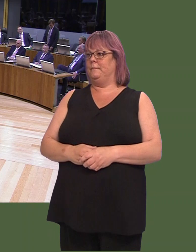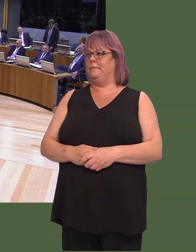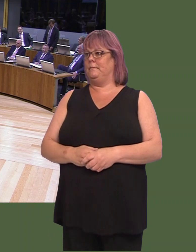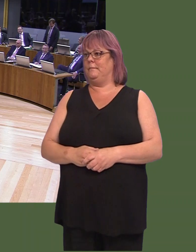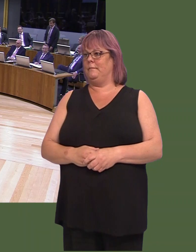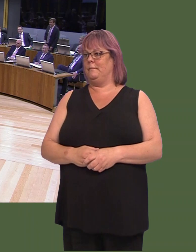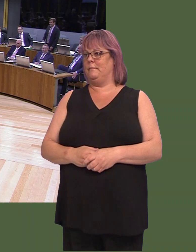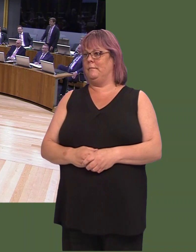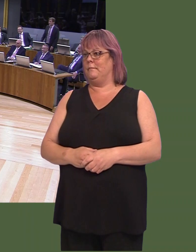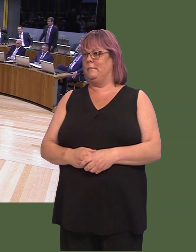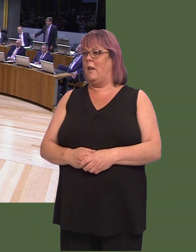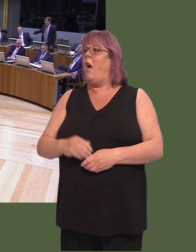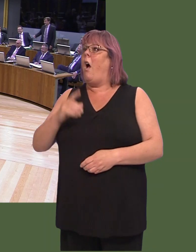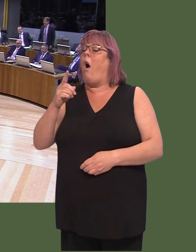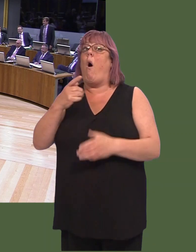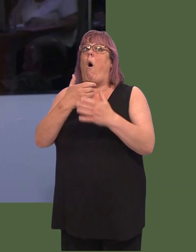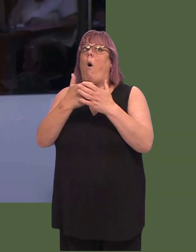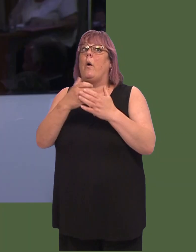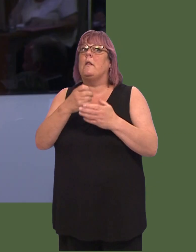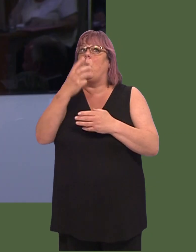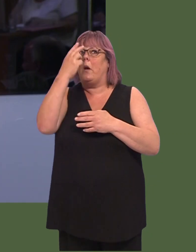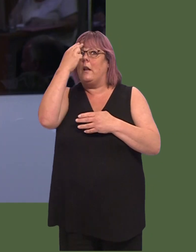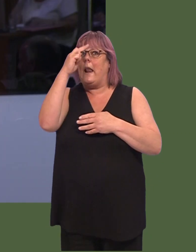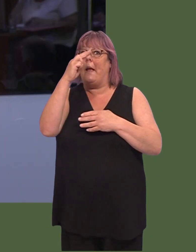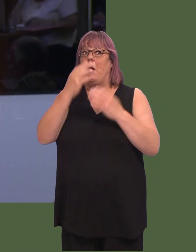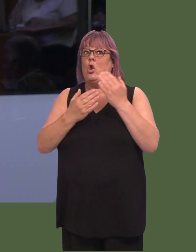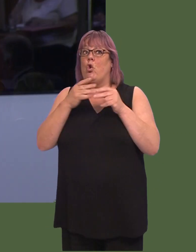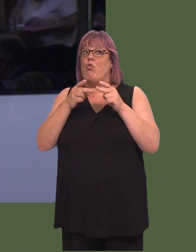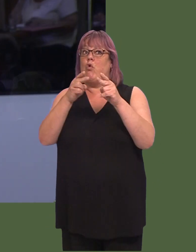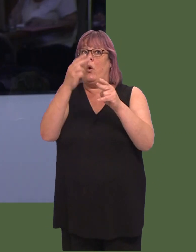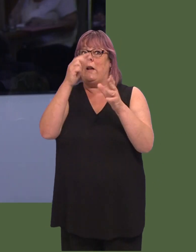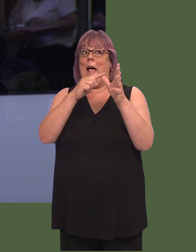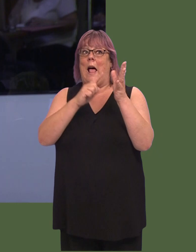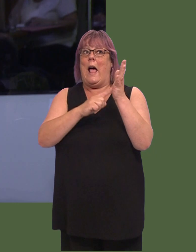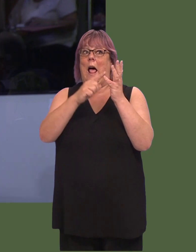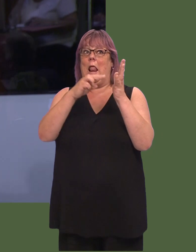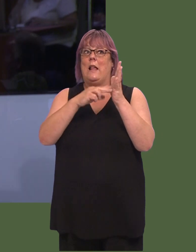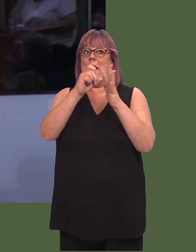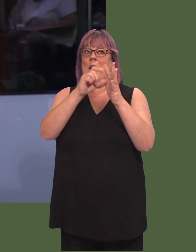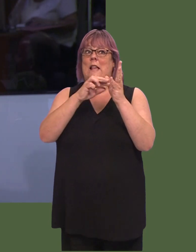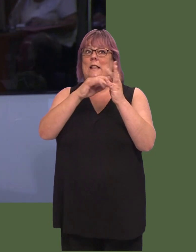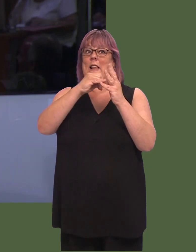And there's always the Alun Davies road going from Brynmawr to Abergavenny, isn't there?